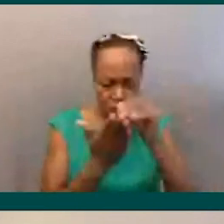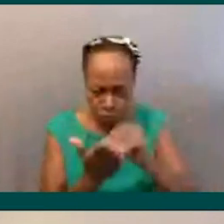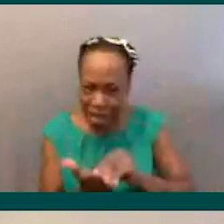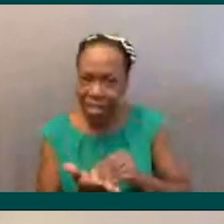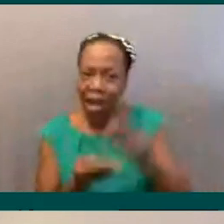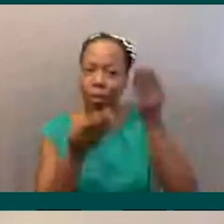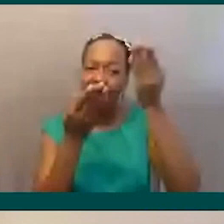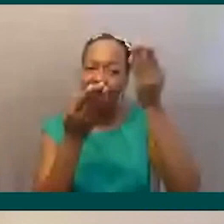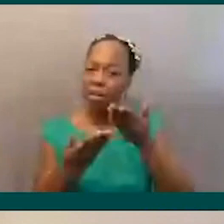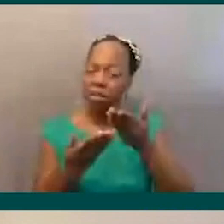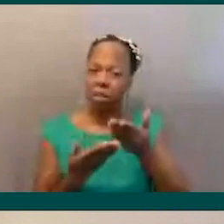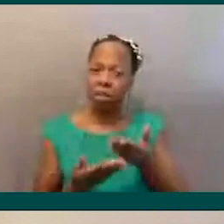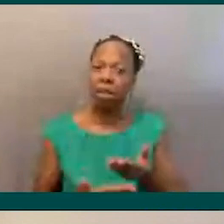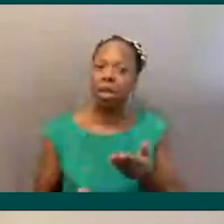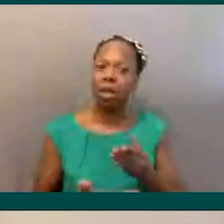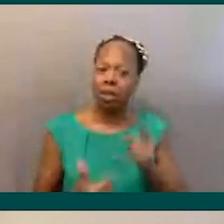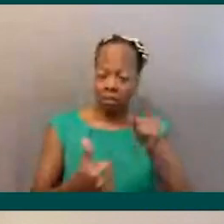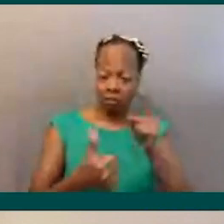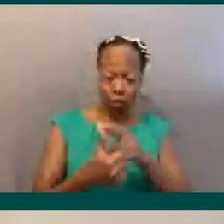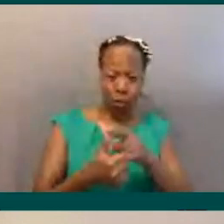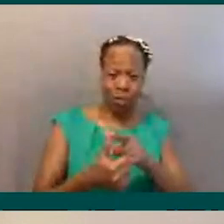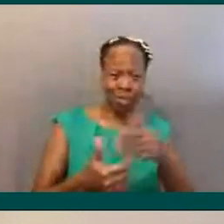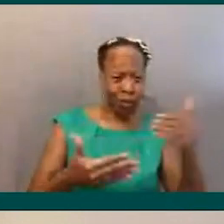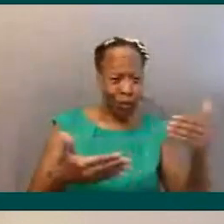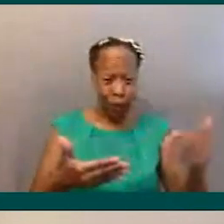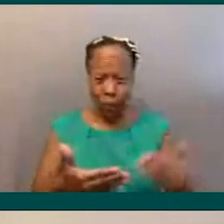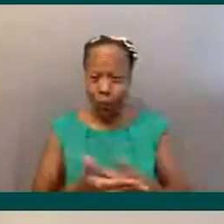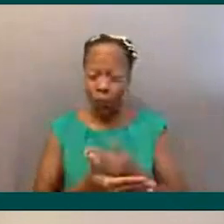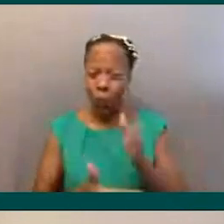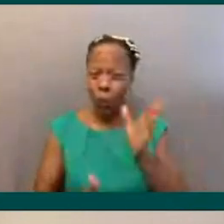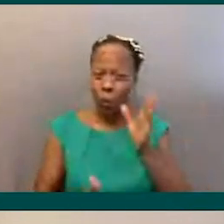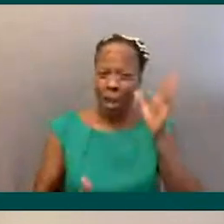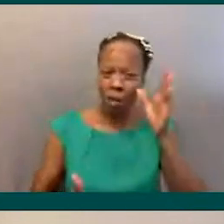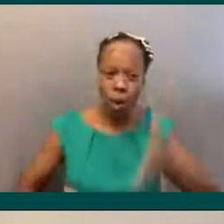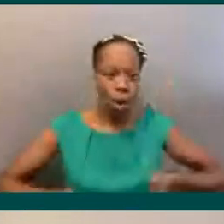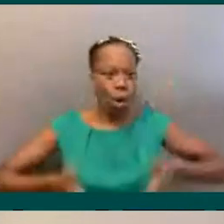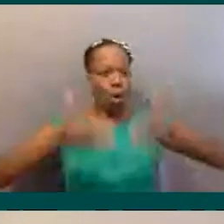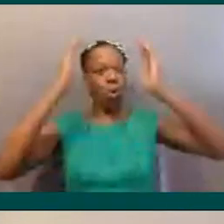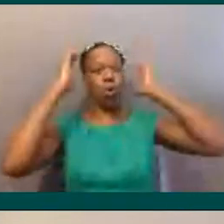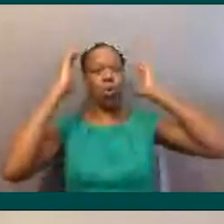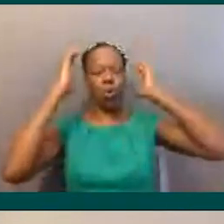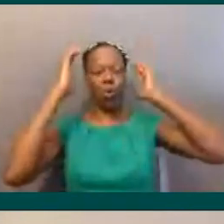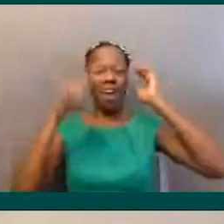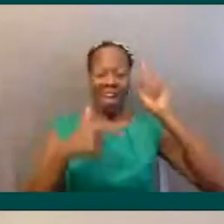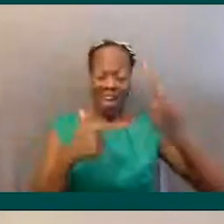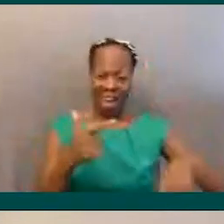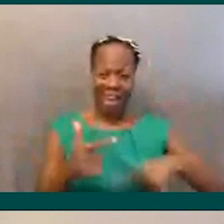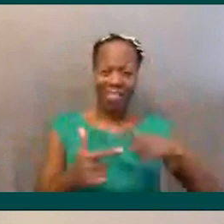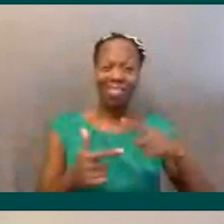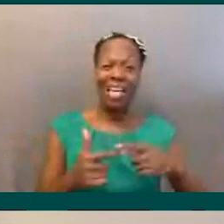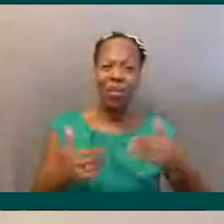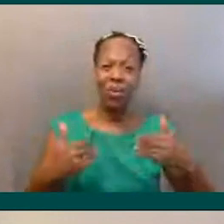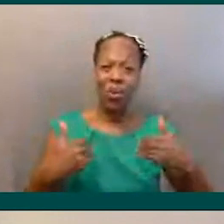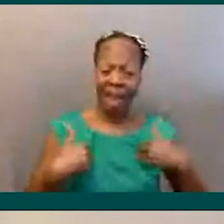Becoming a new parent in and of itself can be overwhelming, and if you're a new parent and you have some concerns